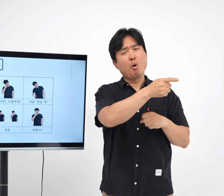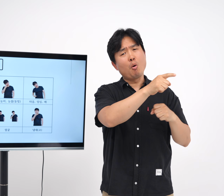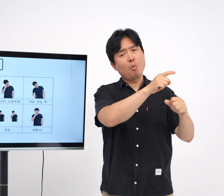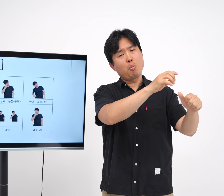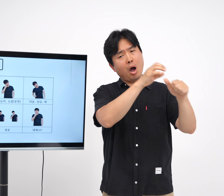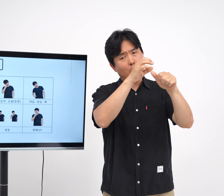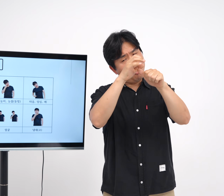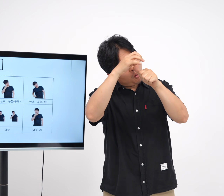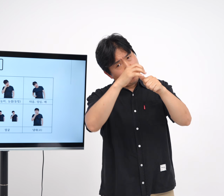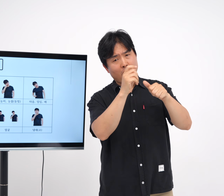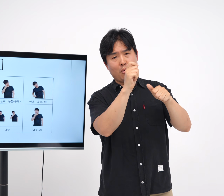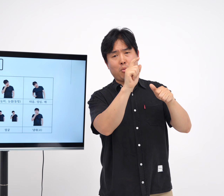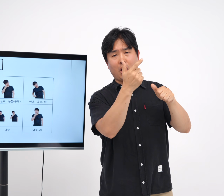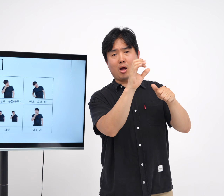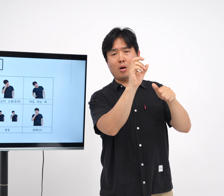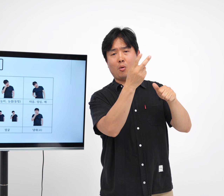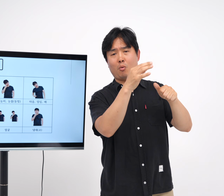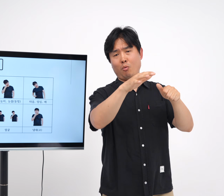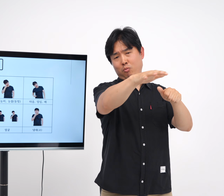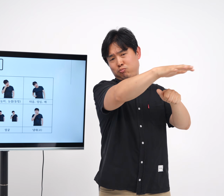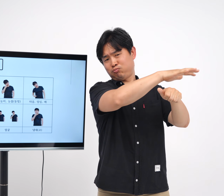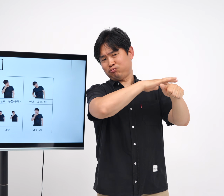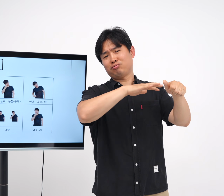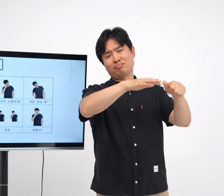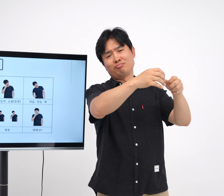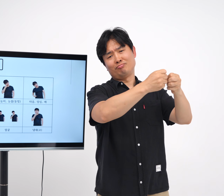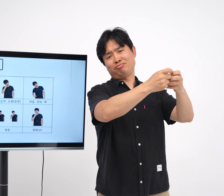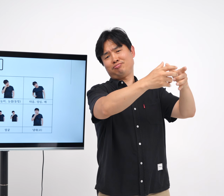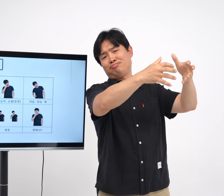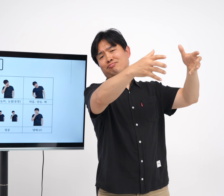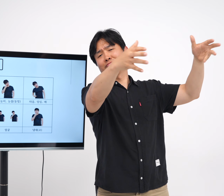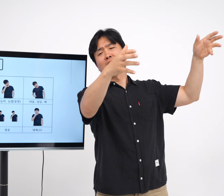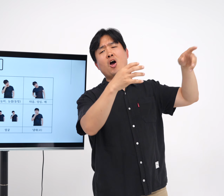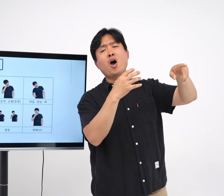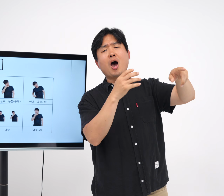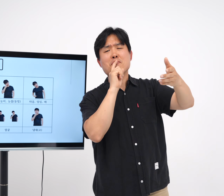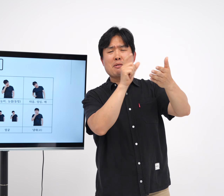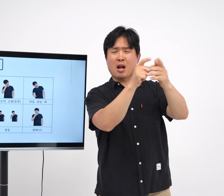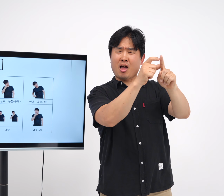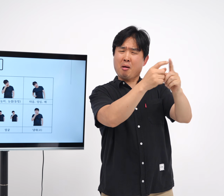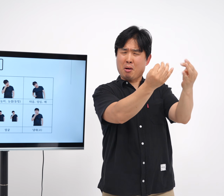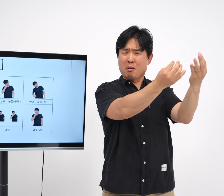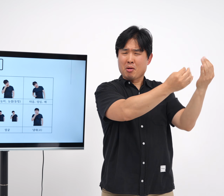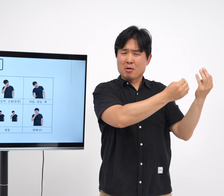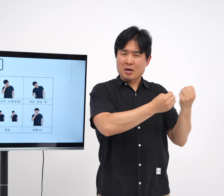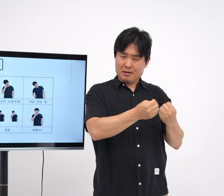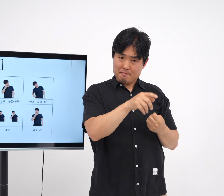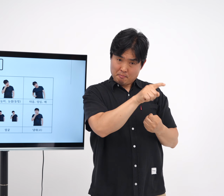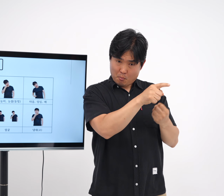that use the body, such as hands, feet, and mouth.